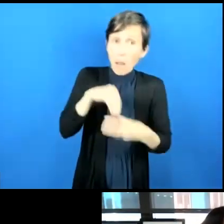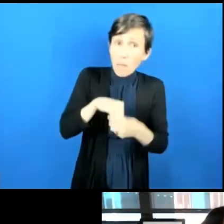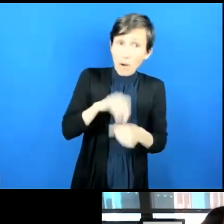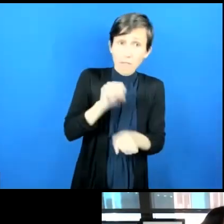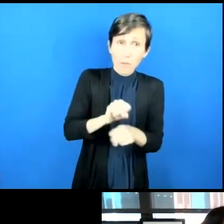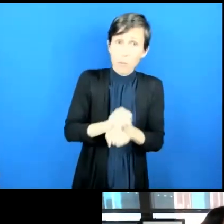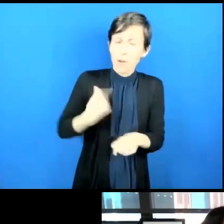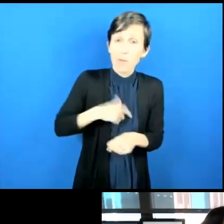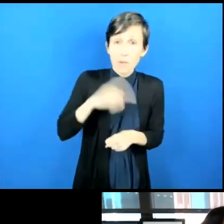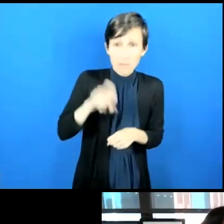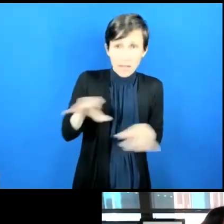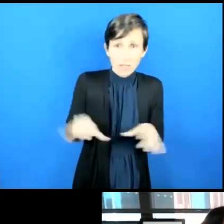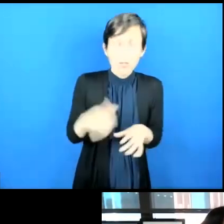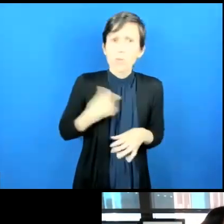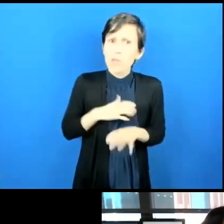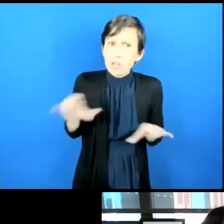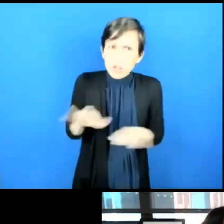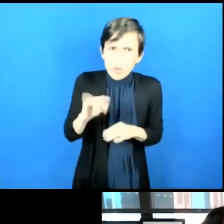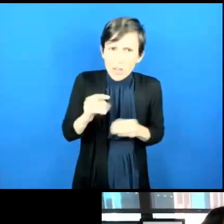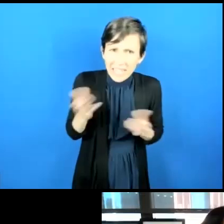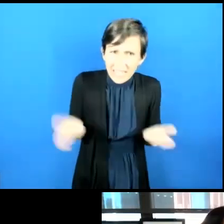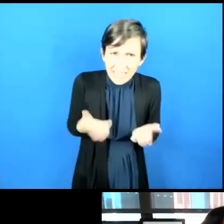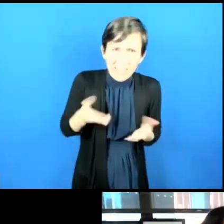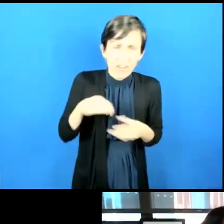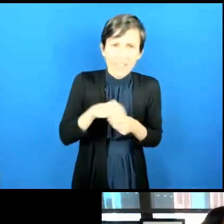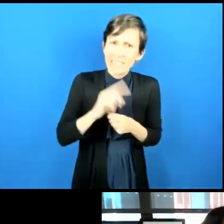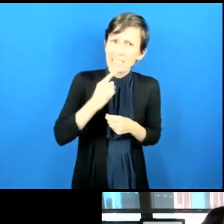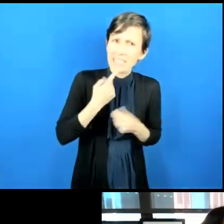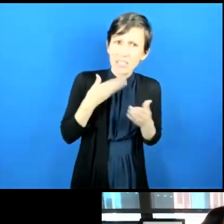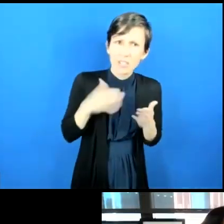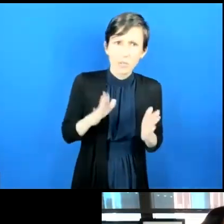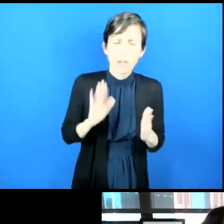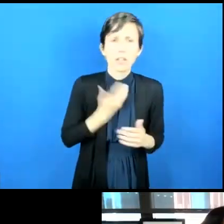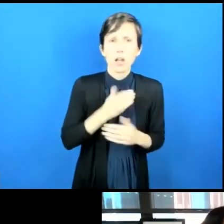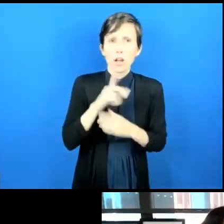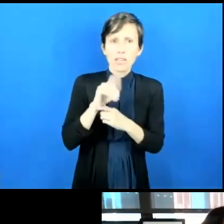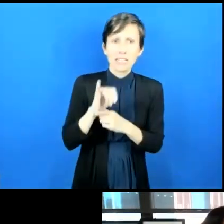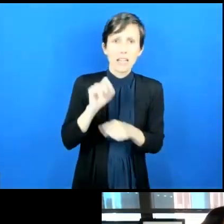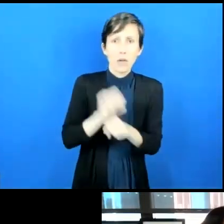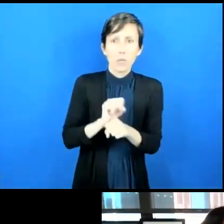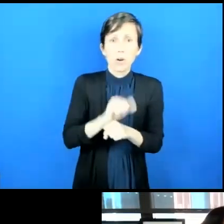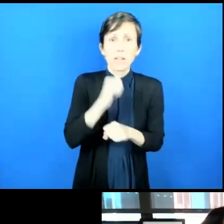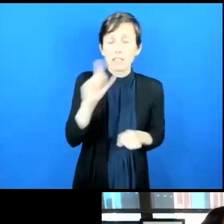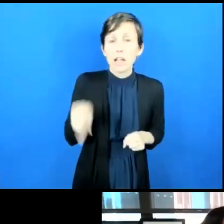We are doing that at Michigan in serious ways. Our DEI work is not just five programs,